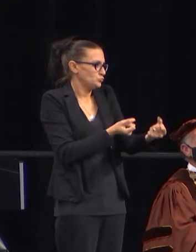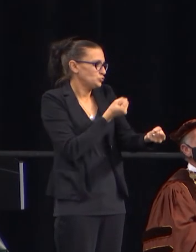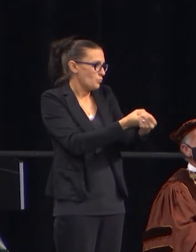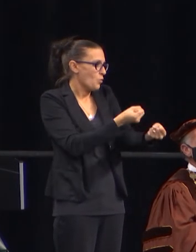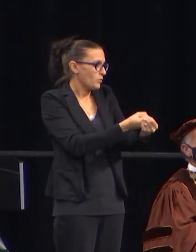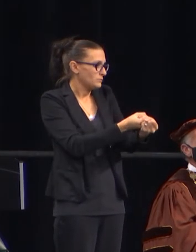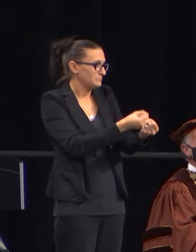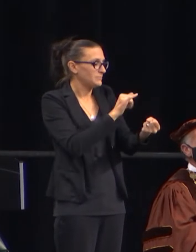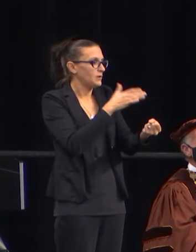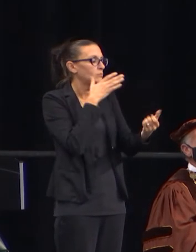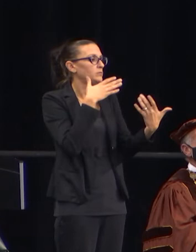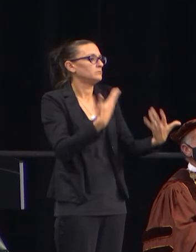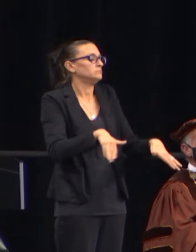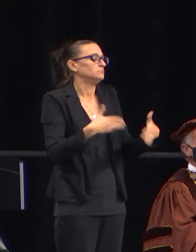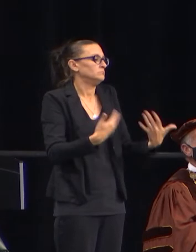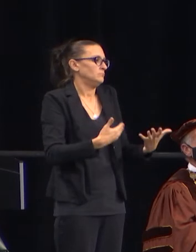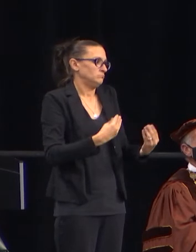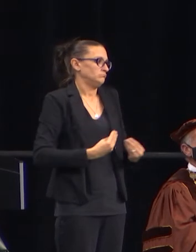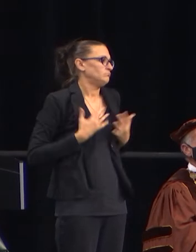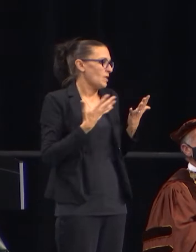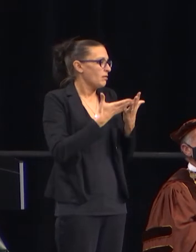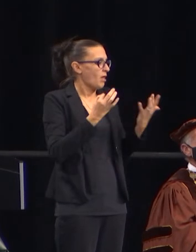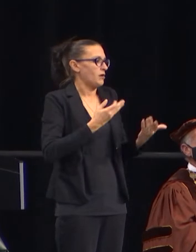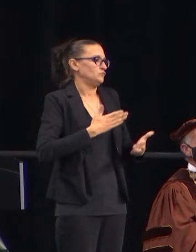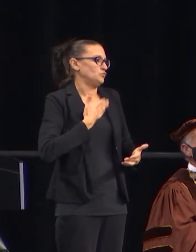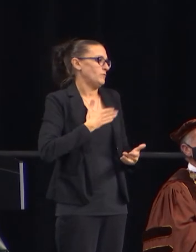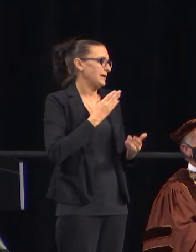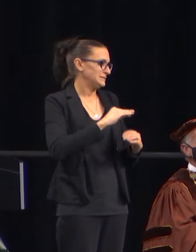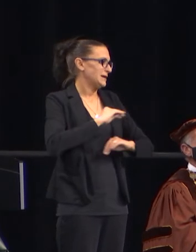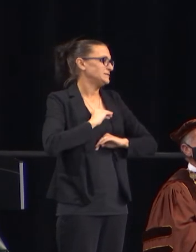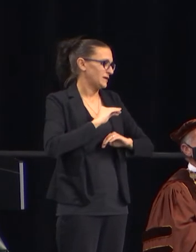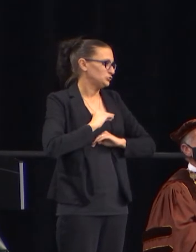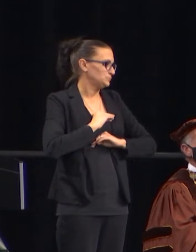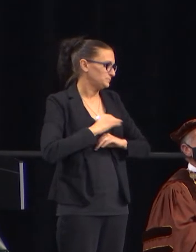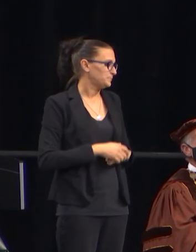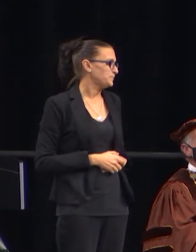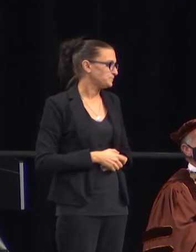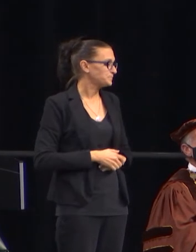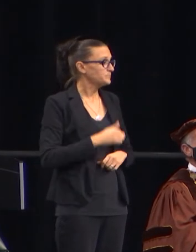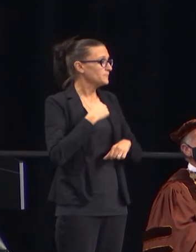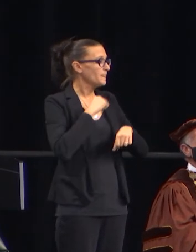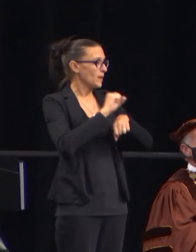It will bring you great joy and satisfaction. I worked on the campaign